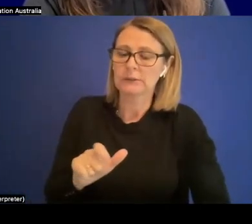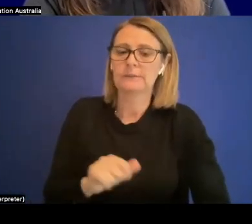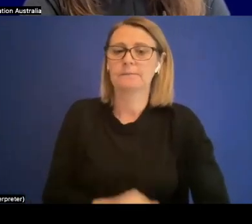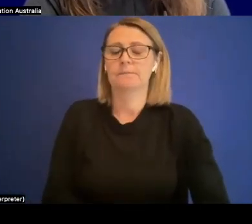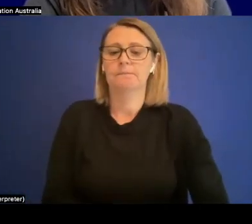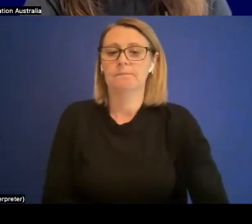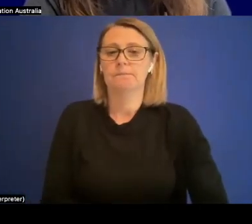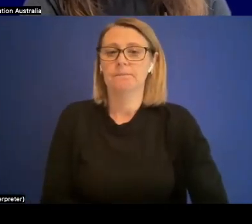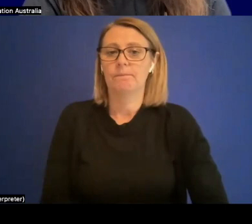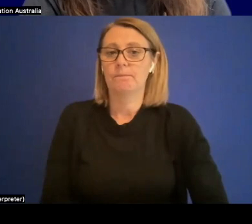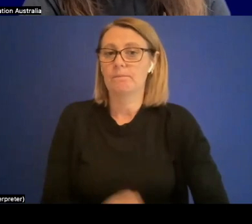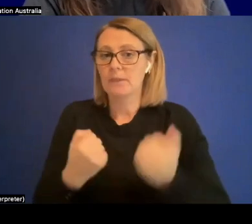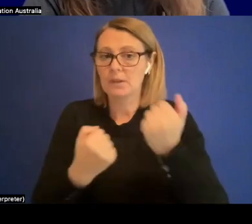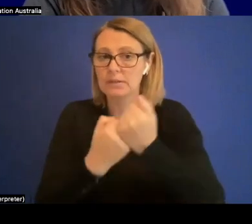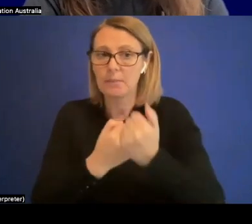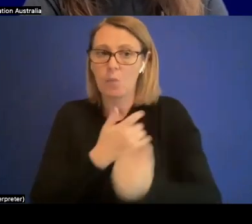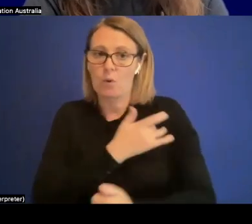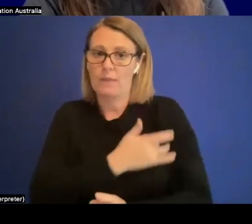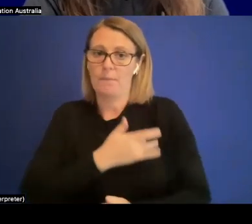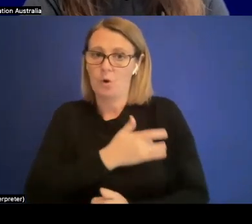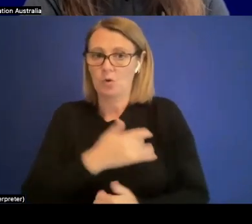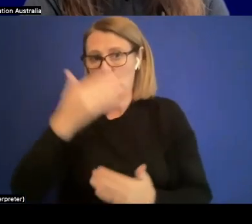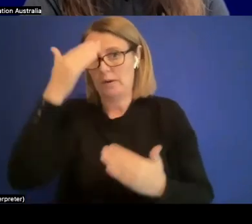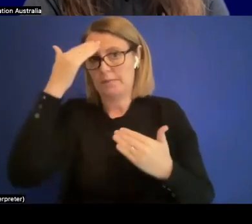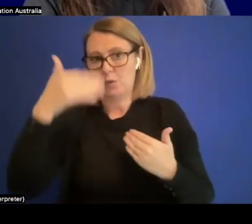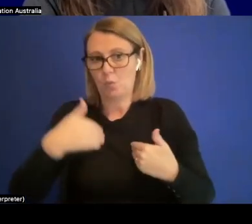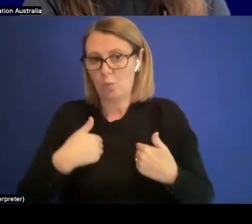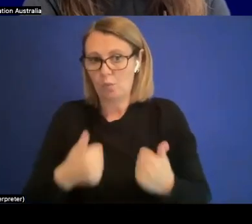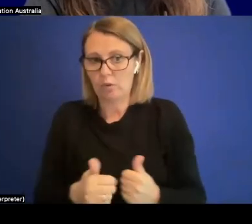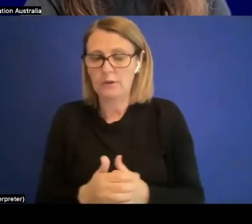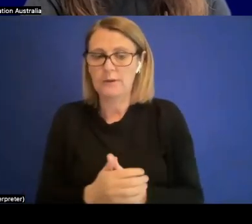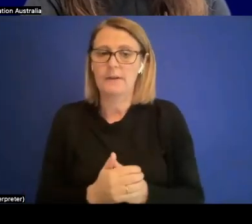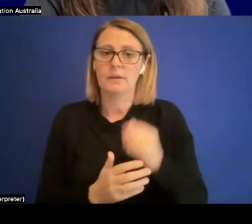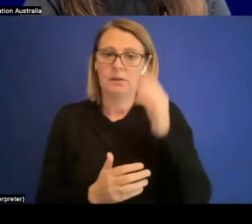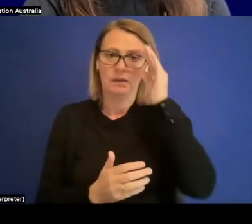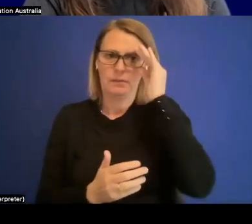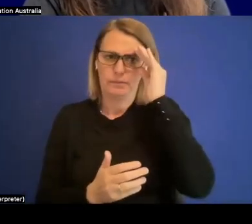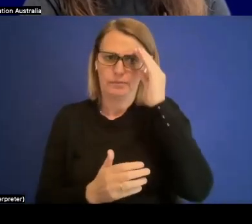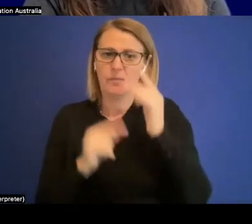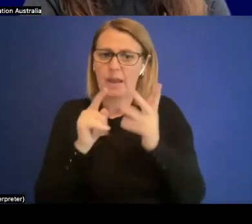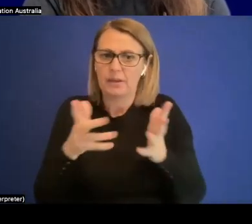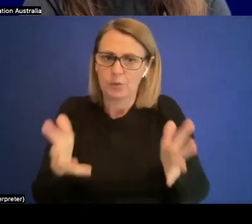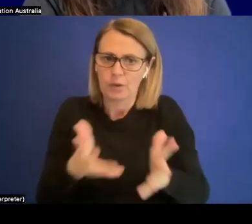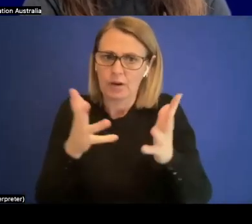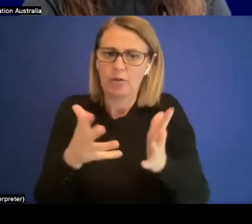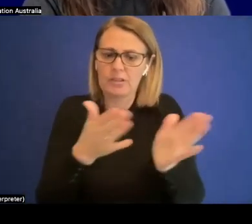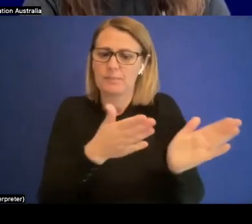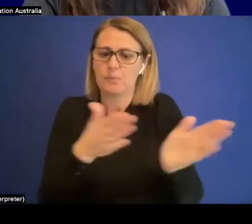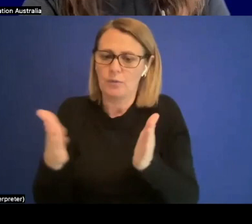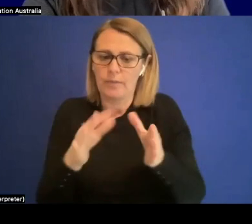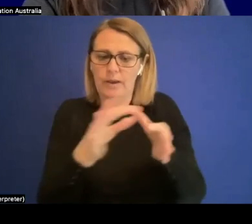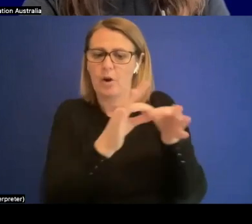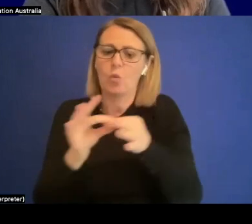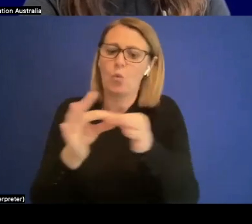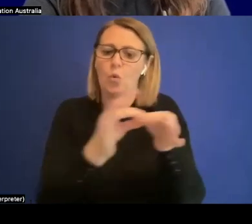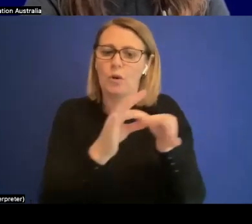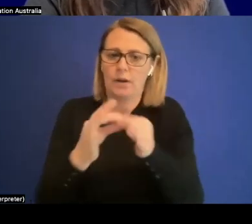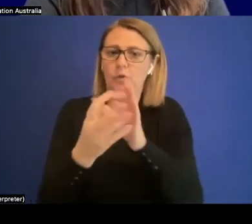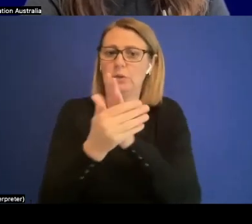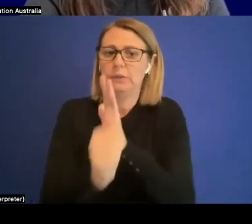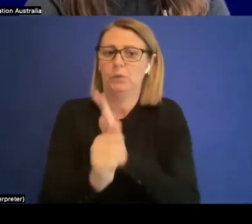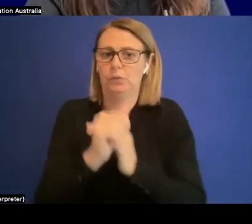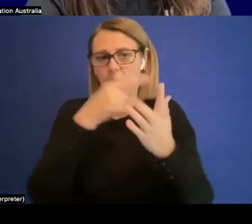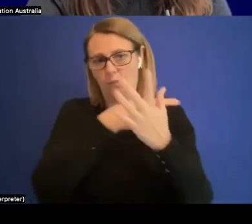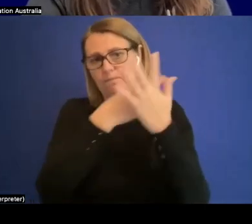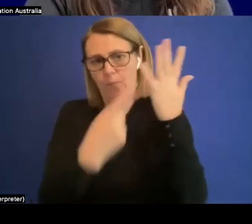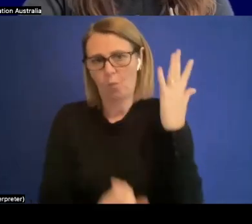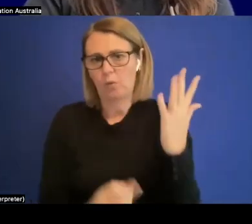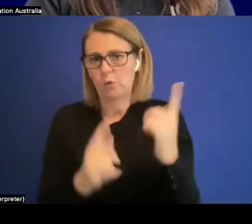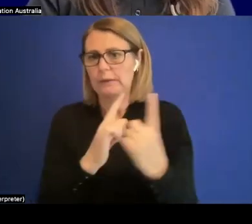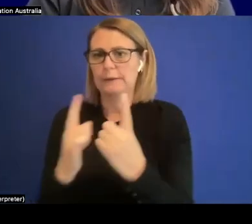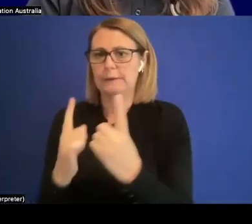to support emotional and mental health and to encourage movement and coordination skills.